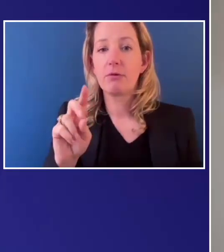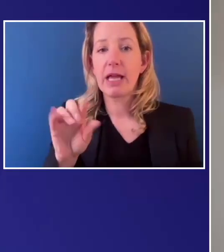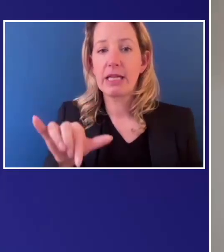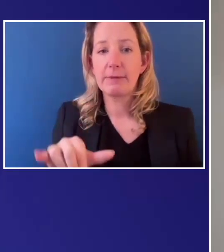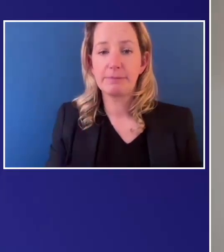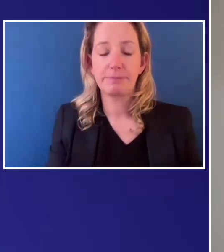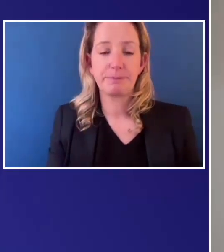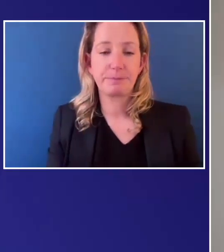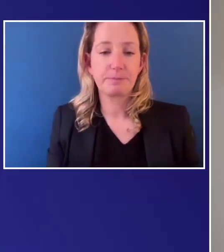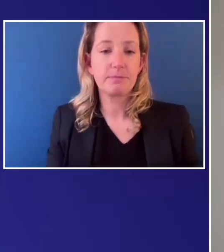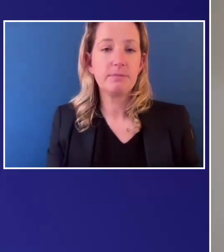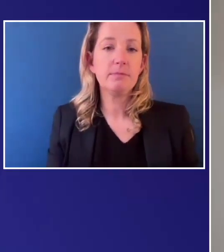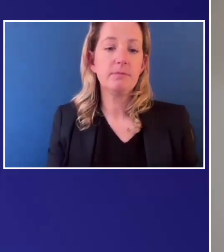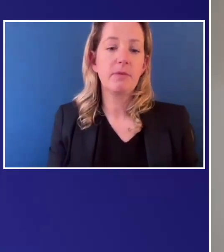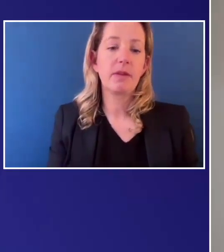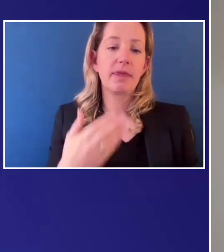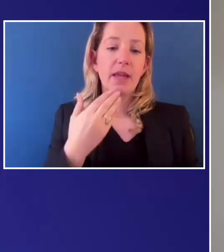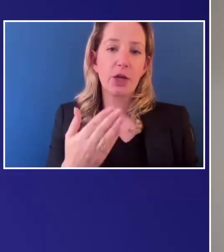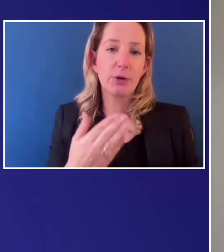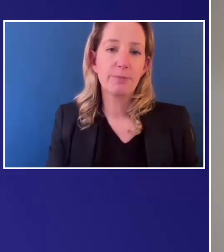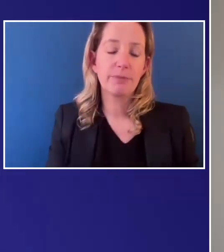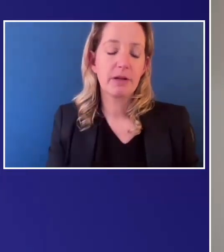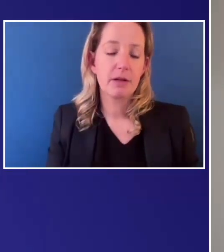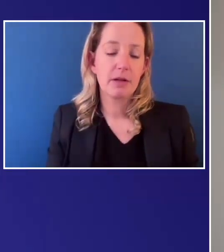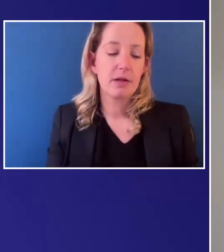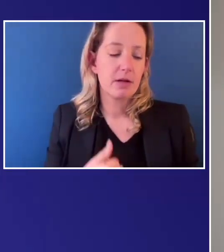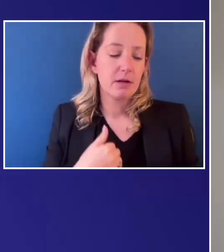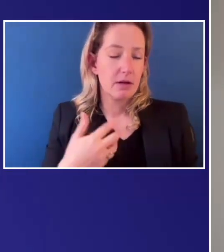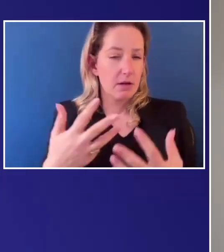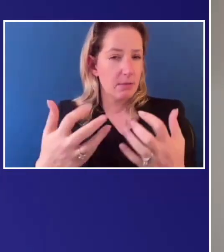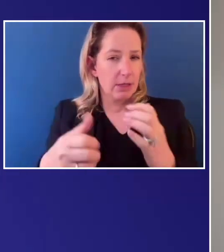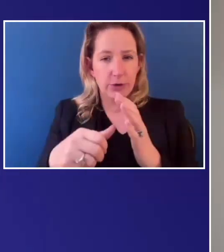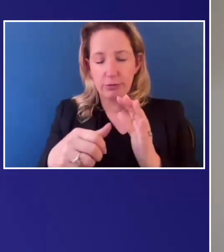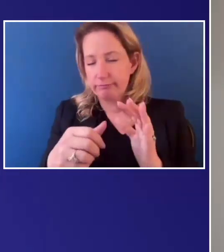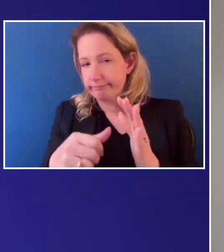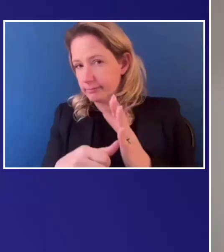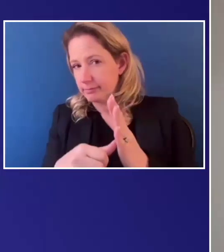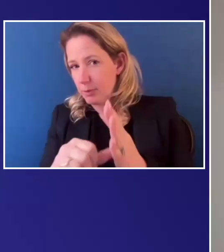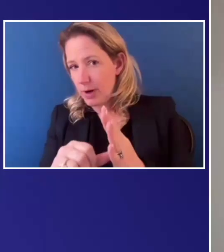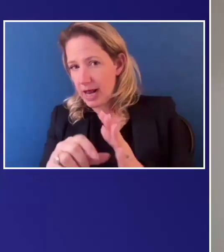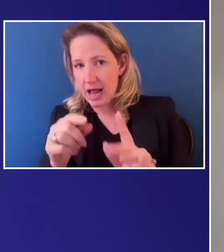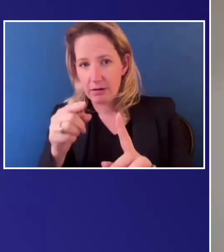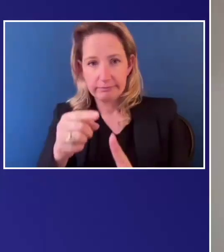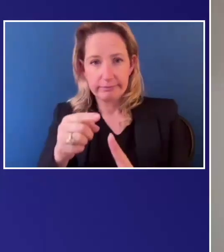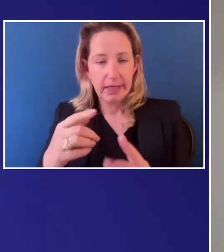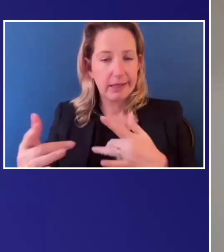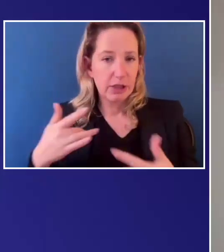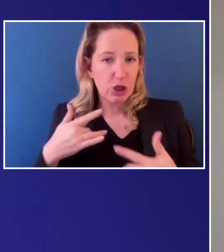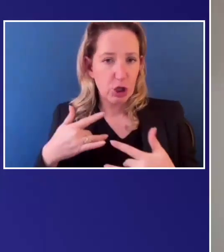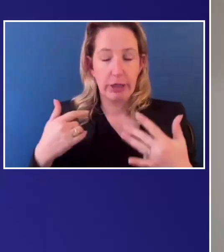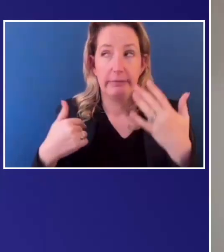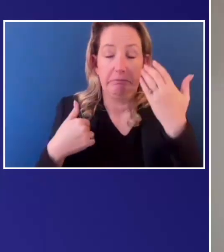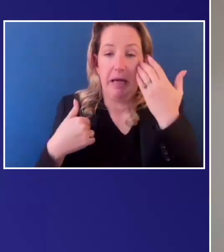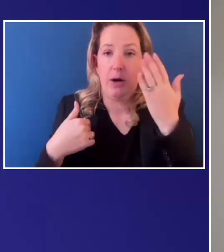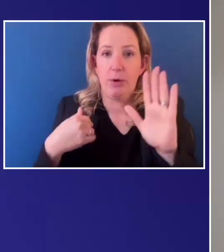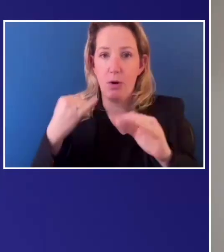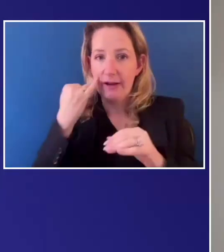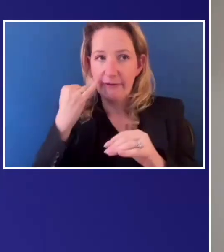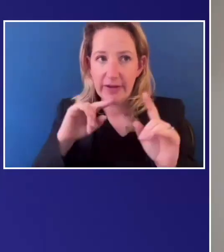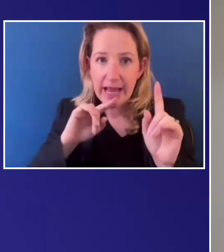Thank you. Just pointing out a concern. And I don't know that there's an answer to this or if it warrants further discussion,